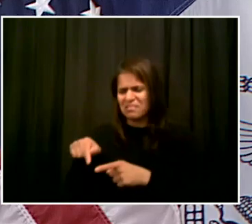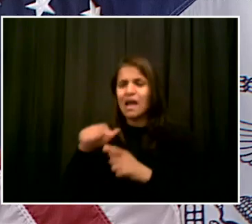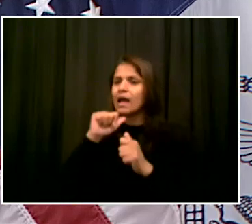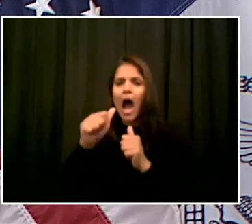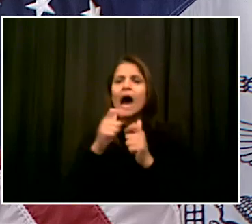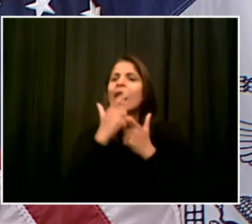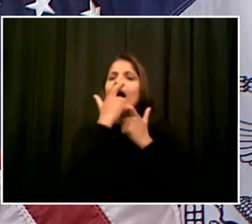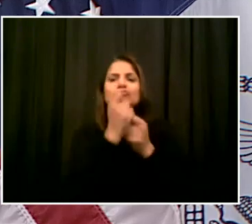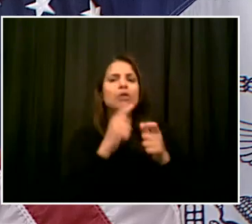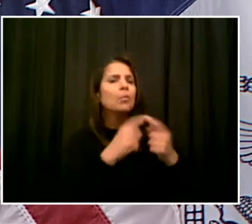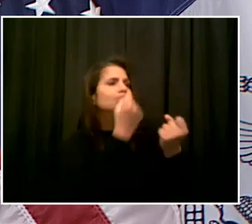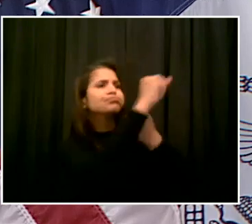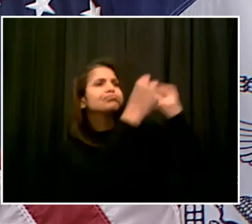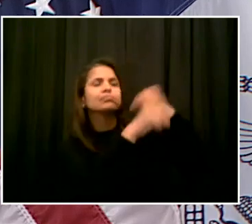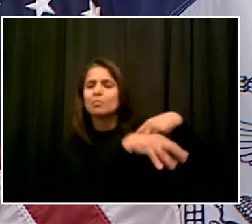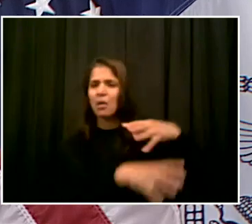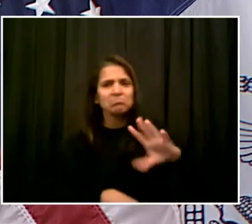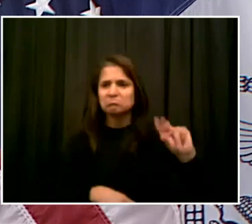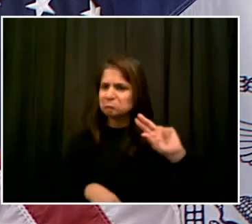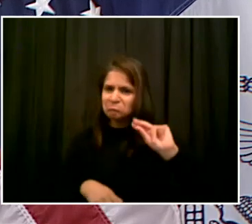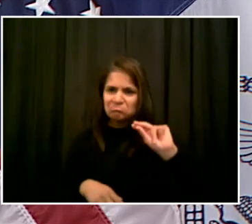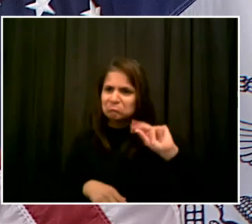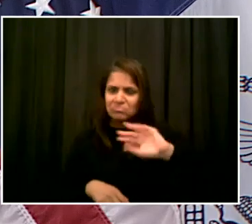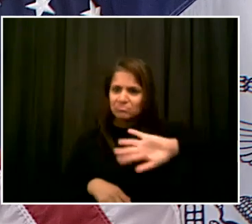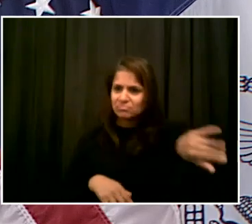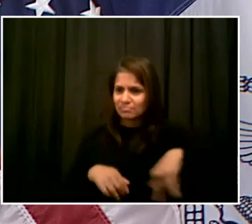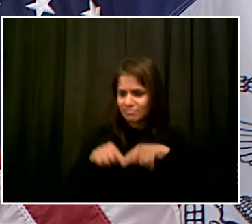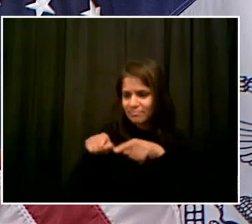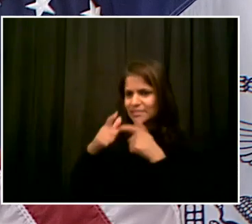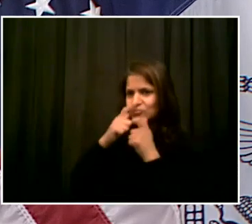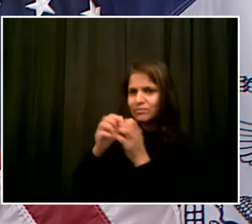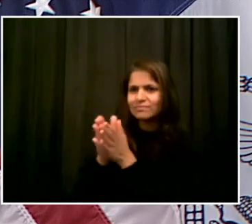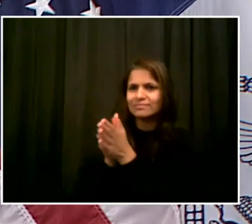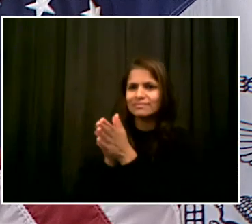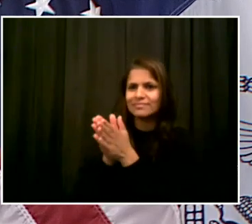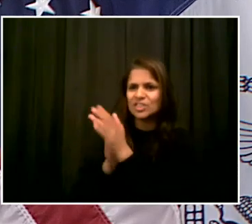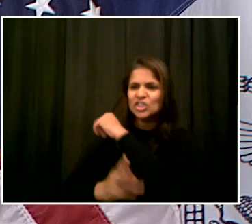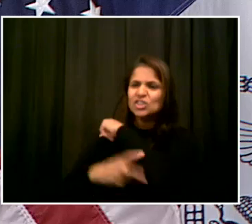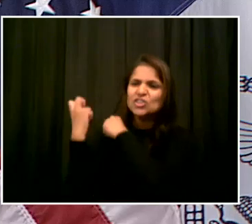THEY MADE AN IMPACT, AND WE WILL NOT AOLLW